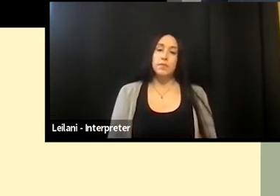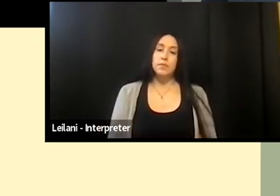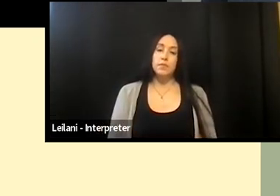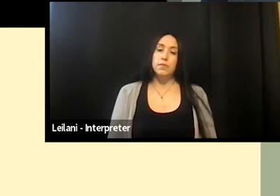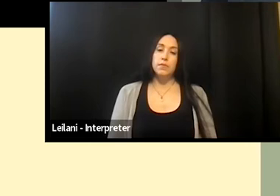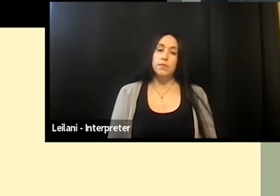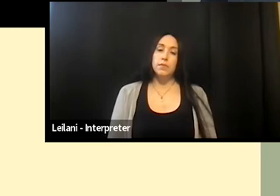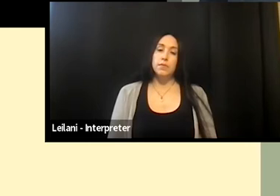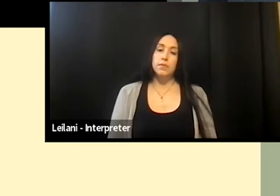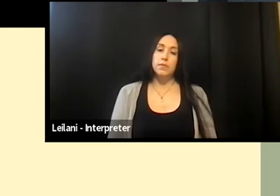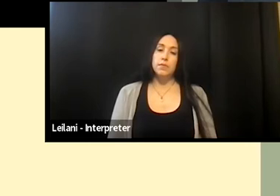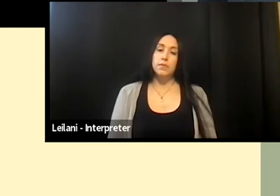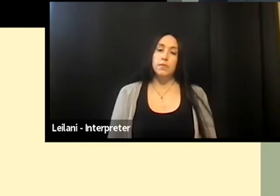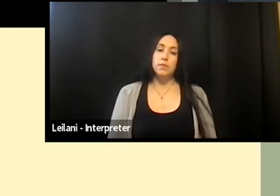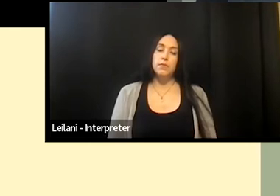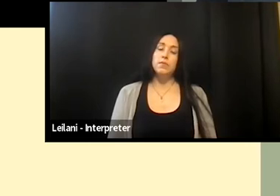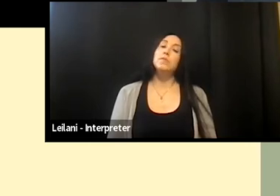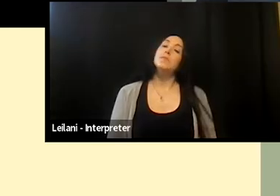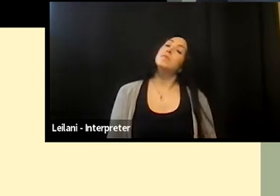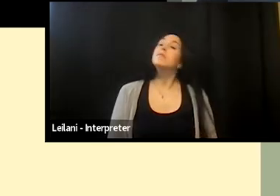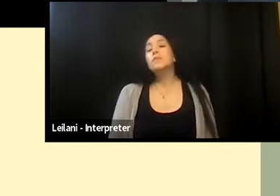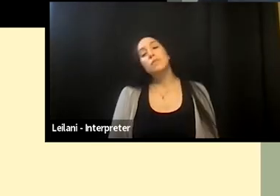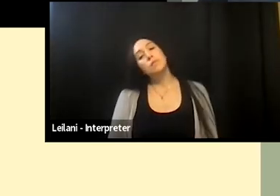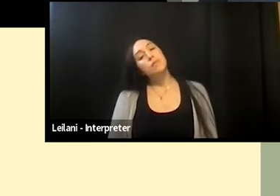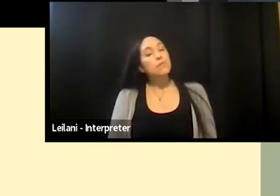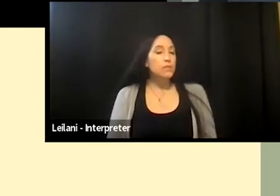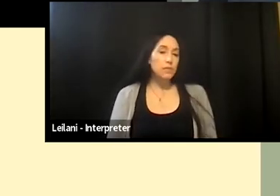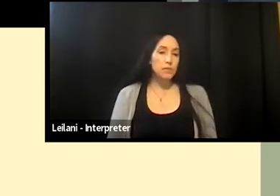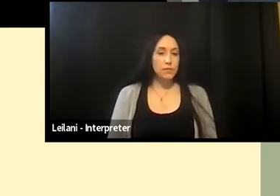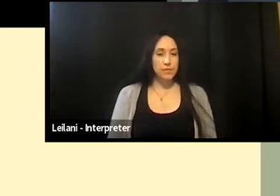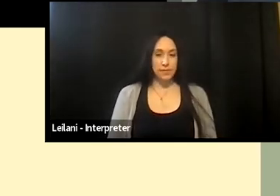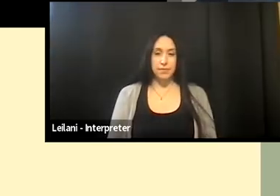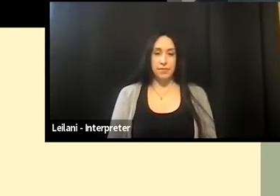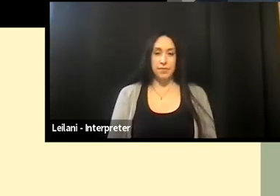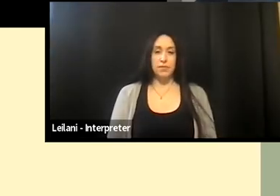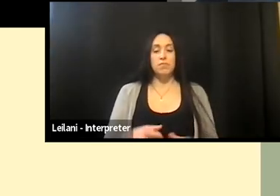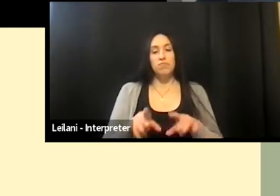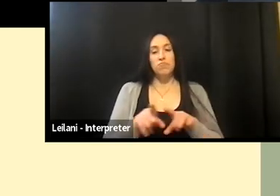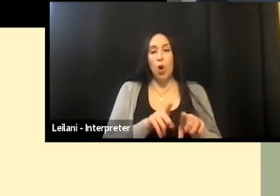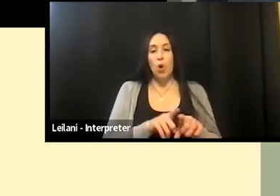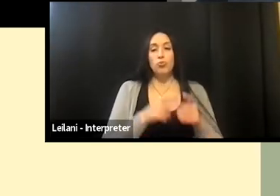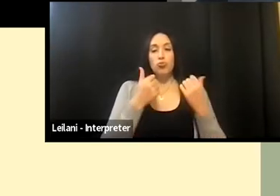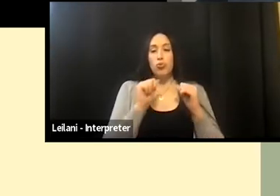moving to release tension in your face, wherever you feel tension.